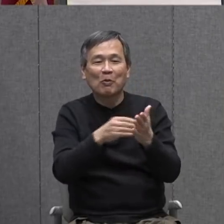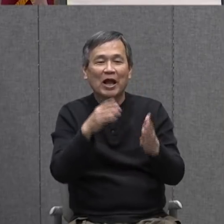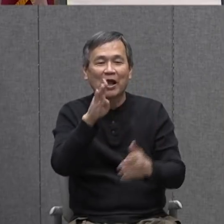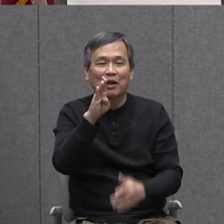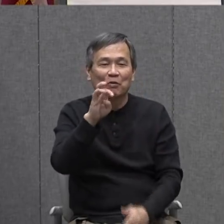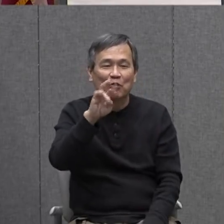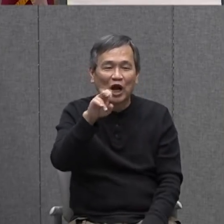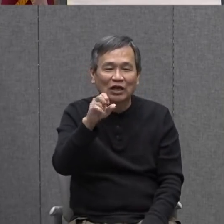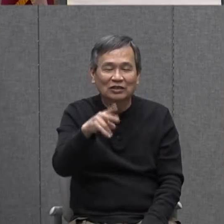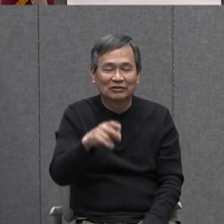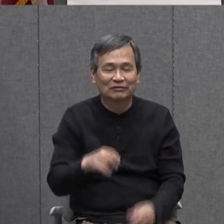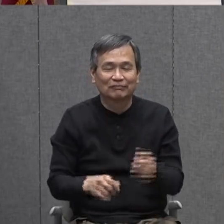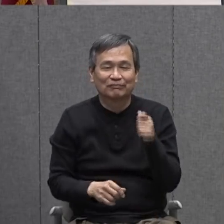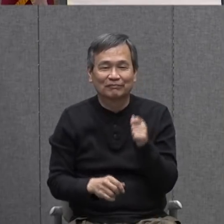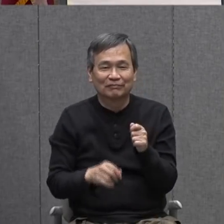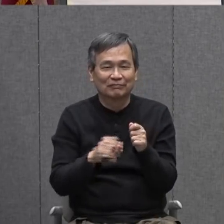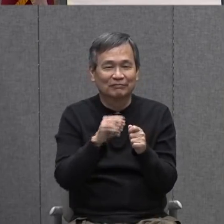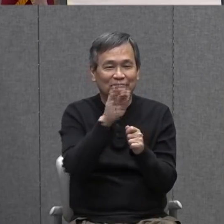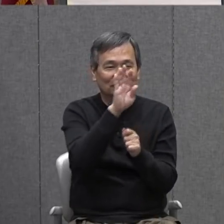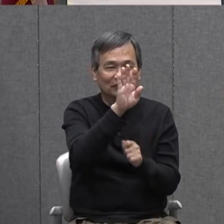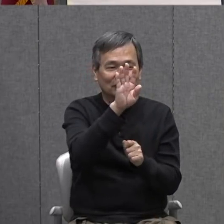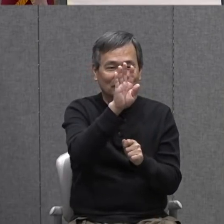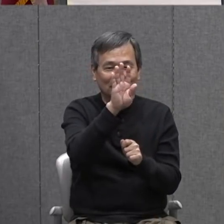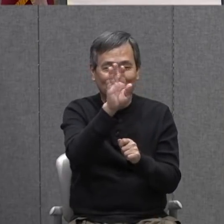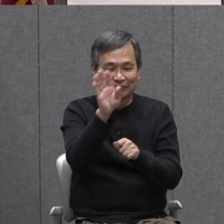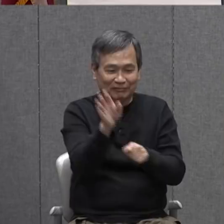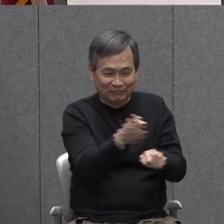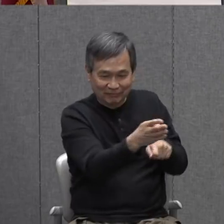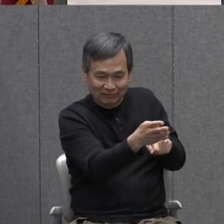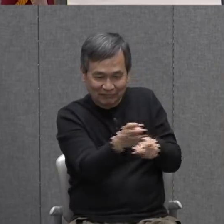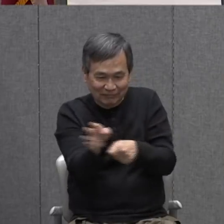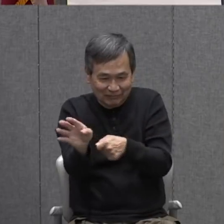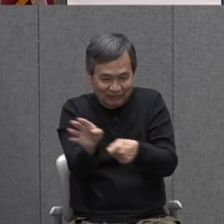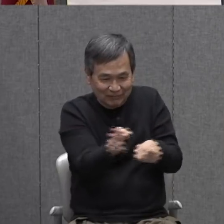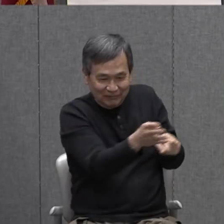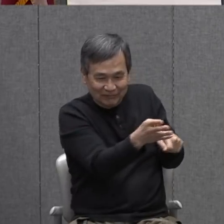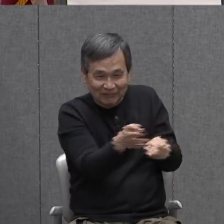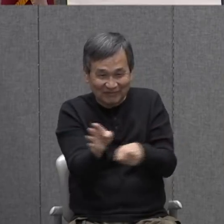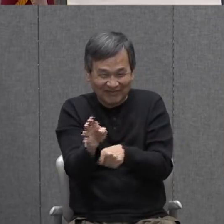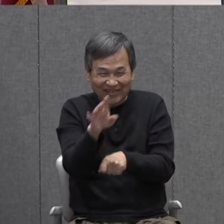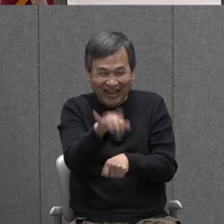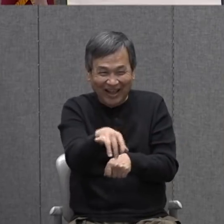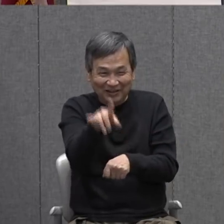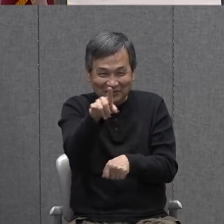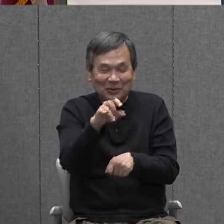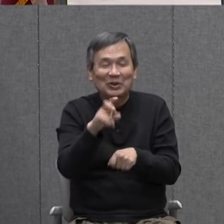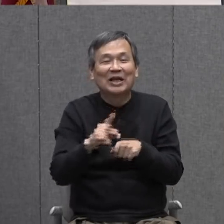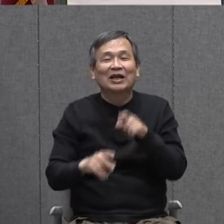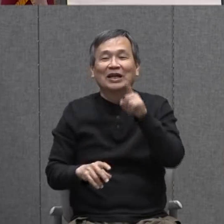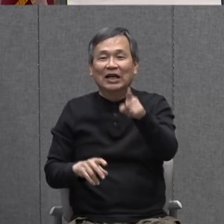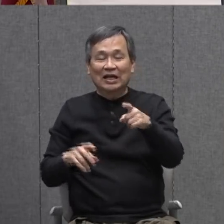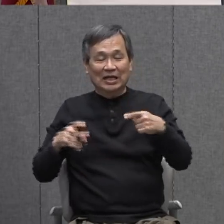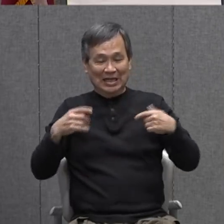And now we are going to practice drawing from our observation. We're gonna draw what we're looking at.